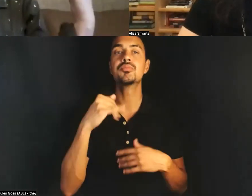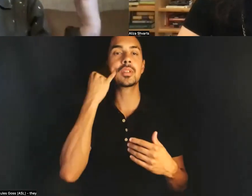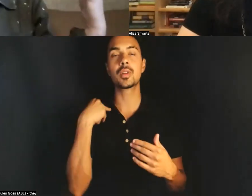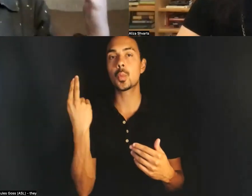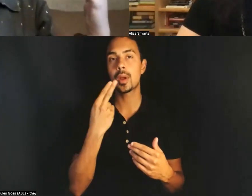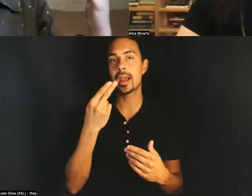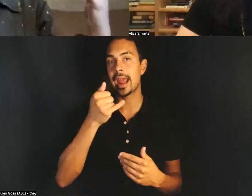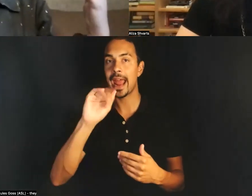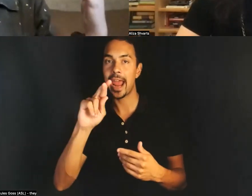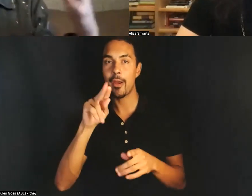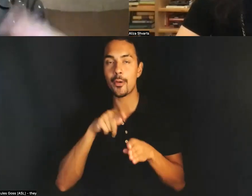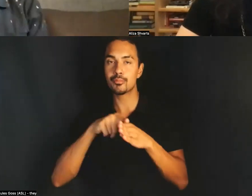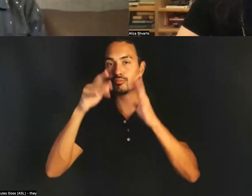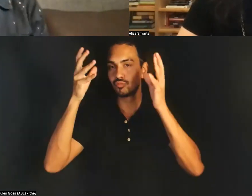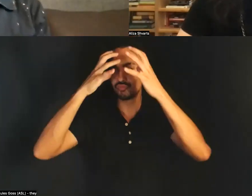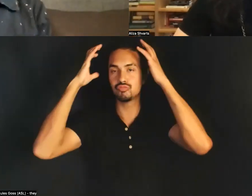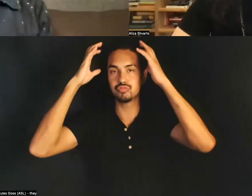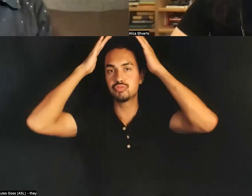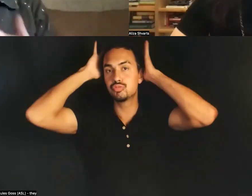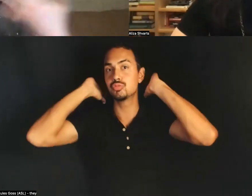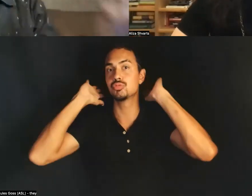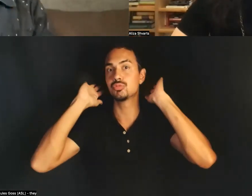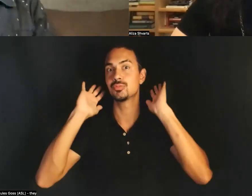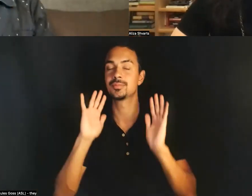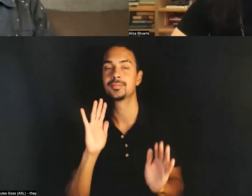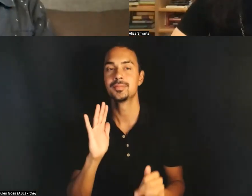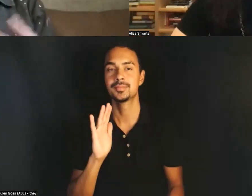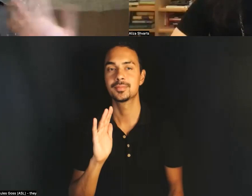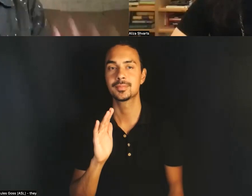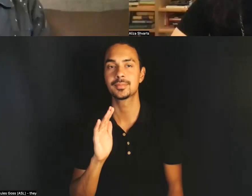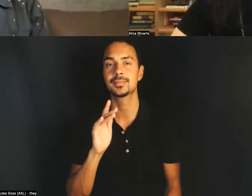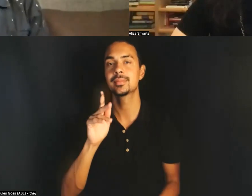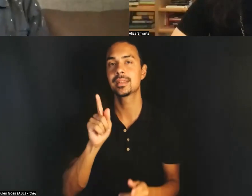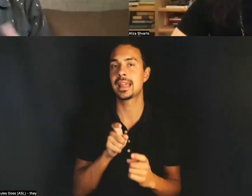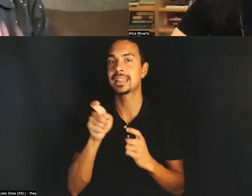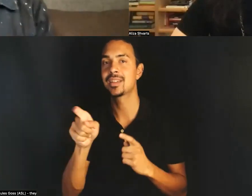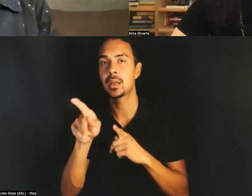or if I wear my hairstyle a particular way.